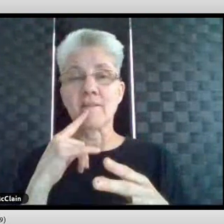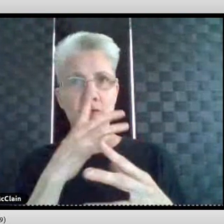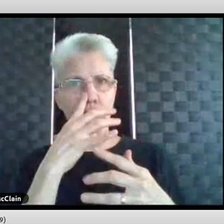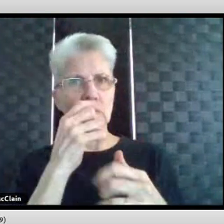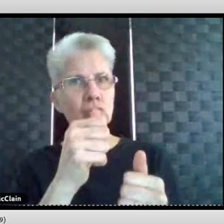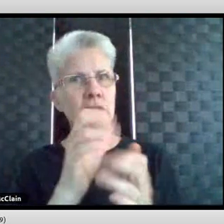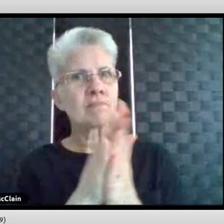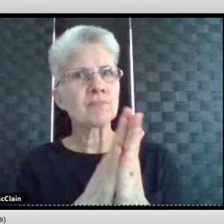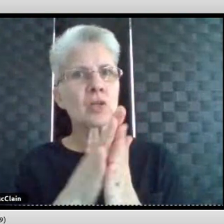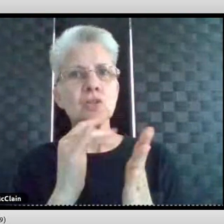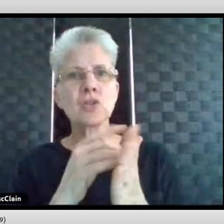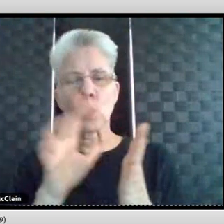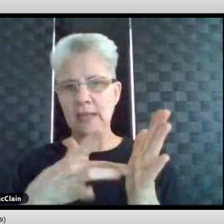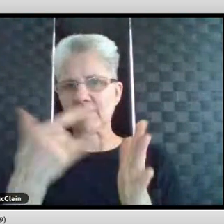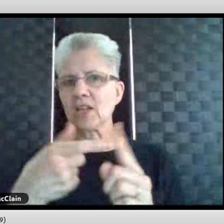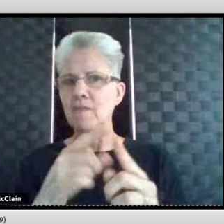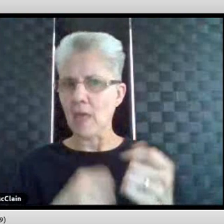so why not take advantage of that, right?